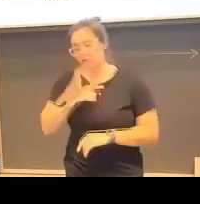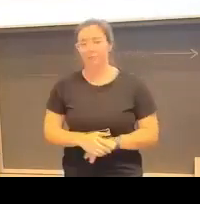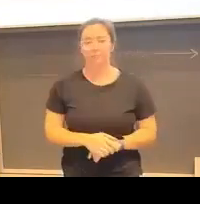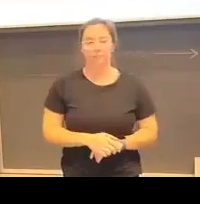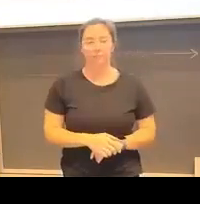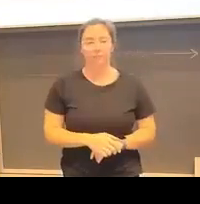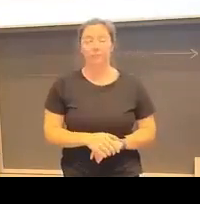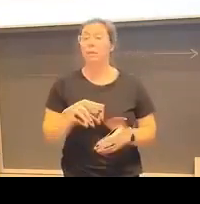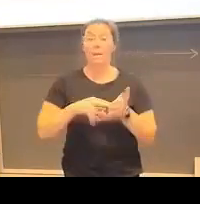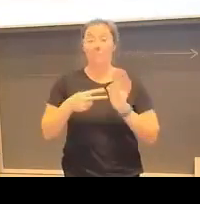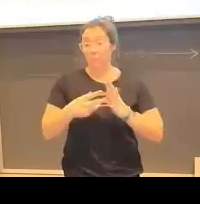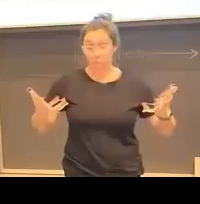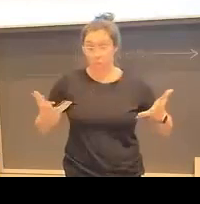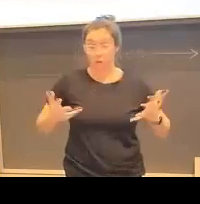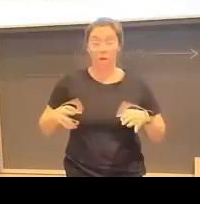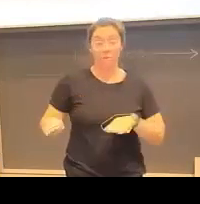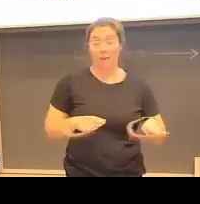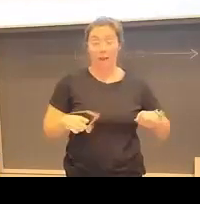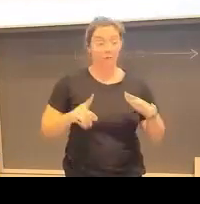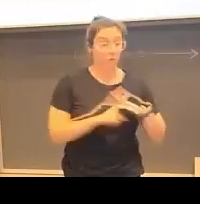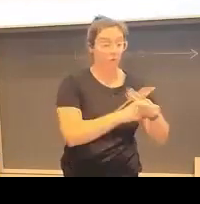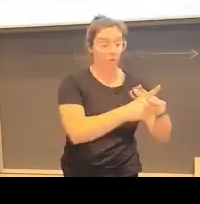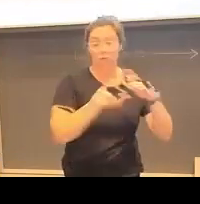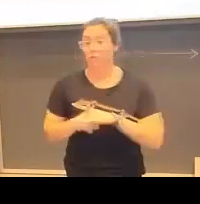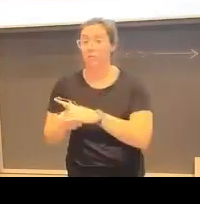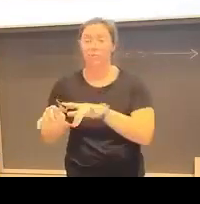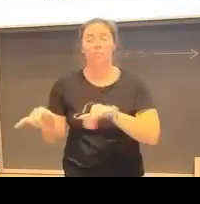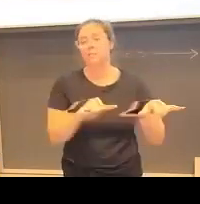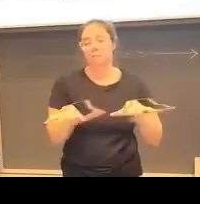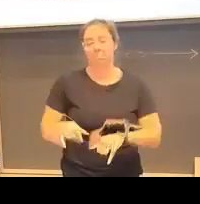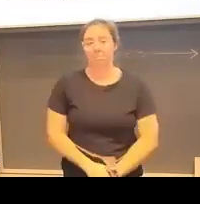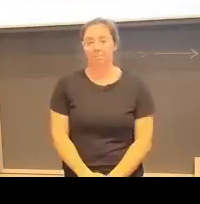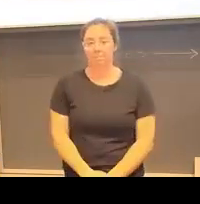behaviors occurred with similar regularity in both context however you can also see that rates of